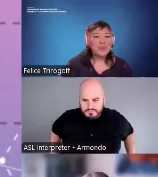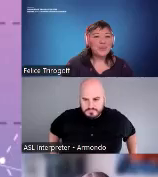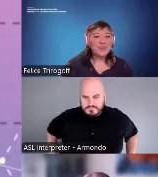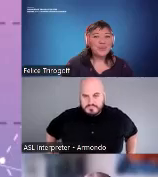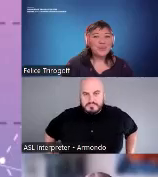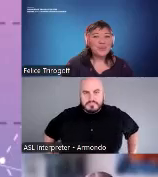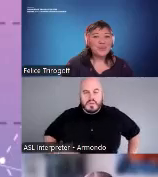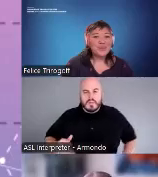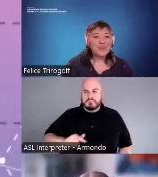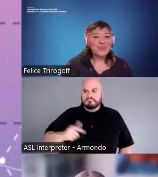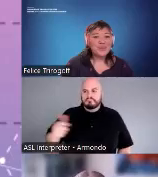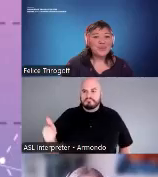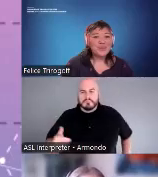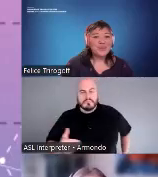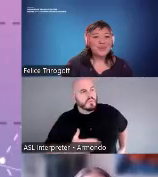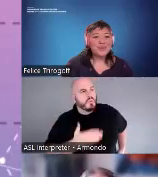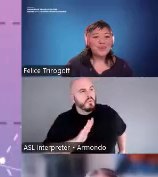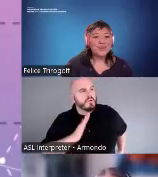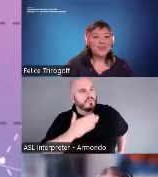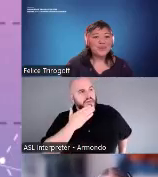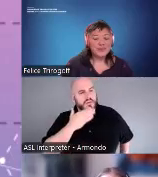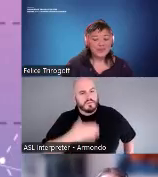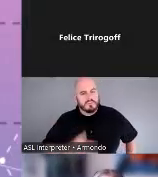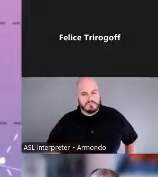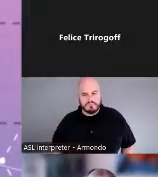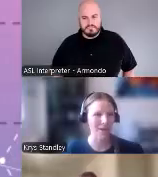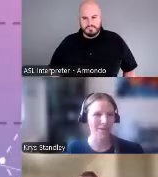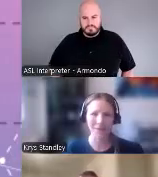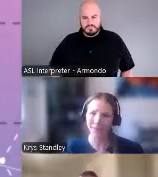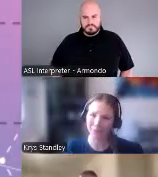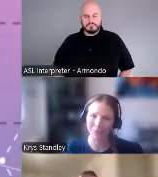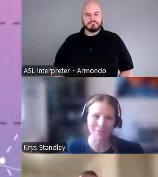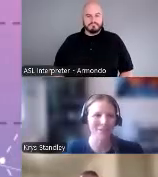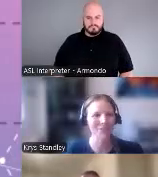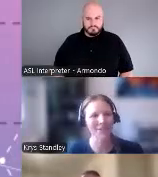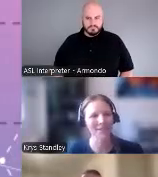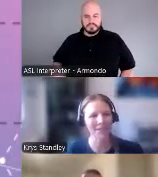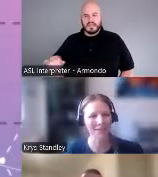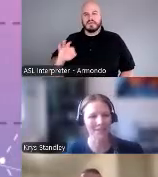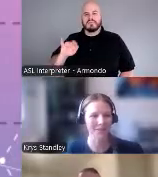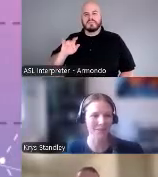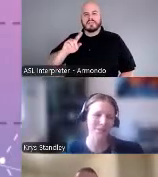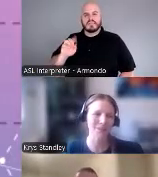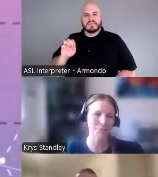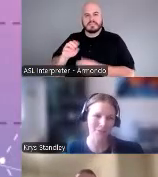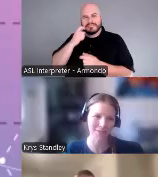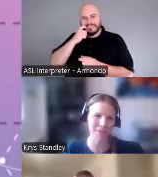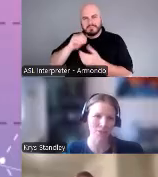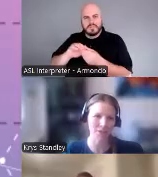OK, wonderful. Thank you so much. So like Felice mentioned, this presentation